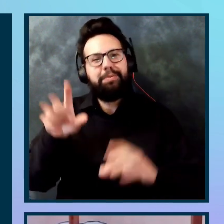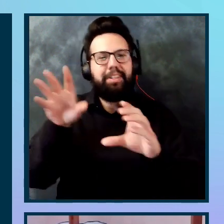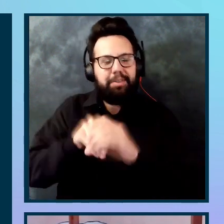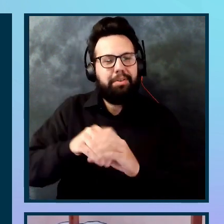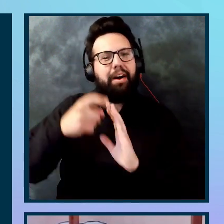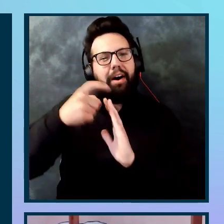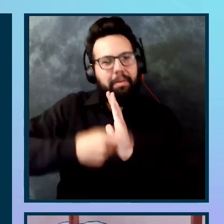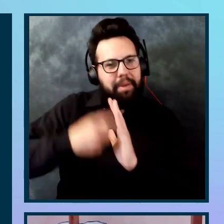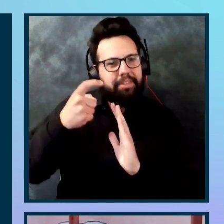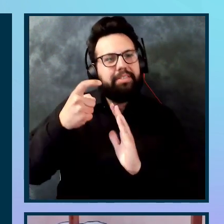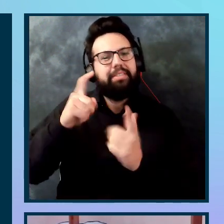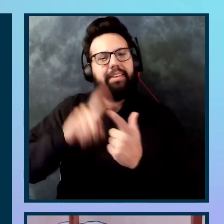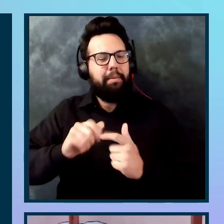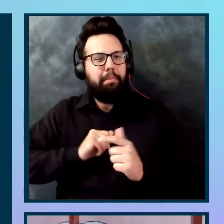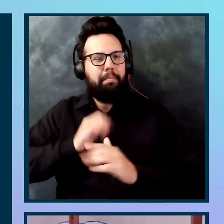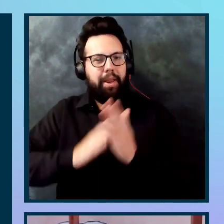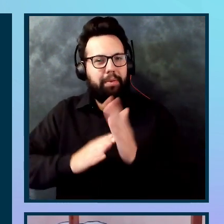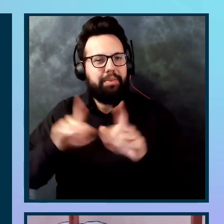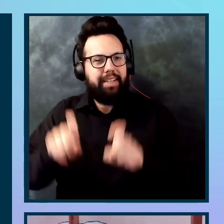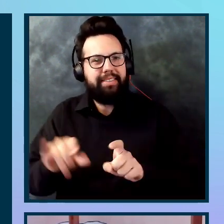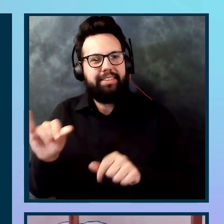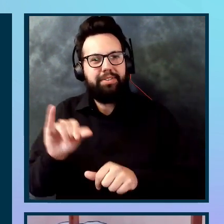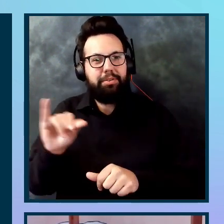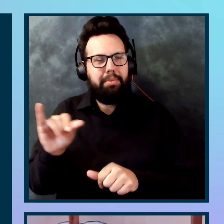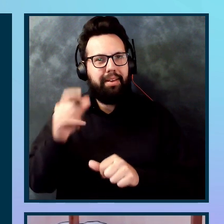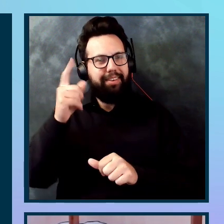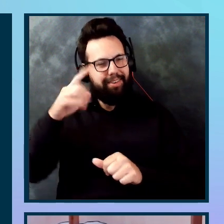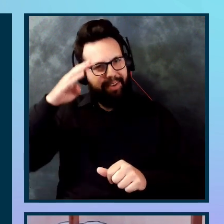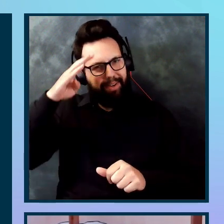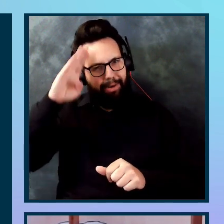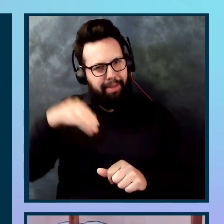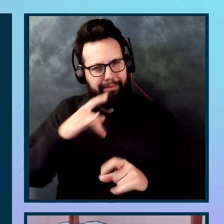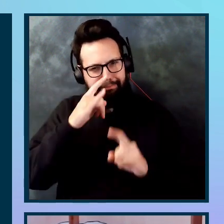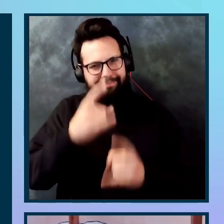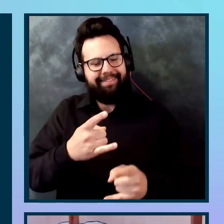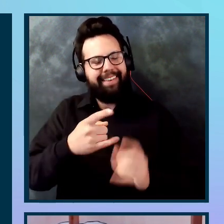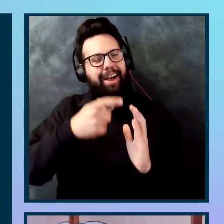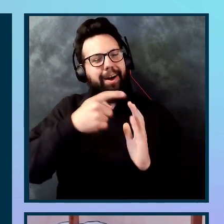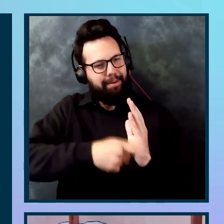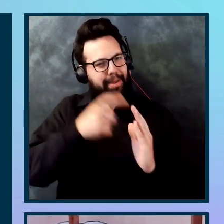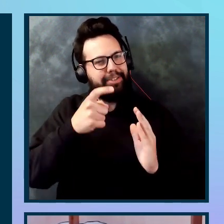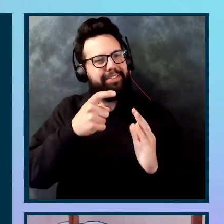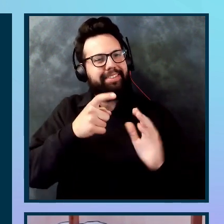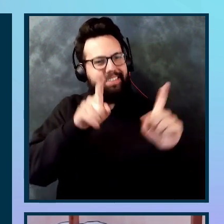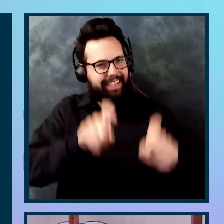and automation is configured by humans. It's possible for humans to let things,